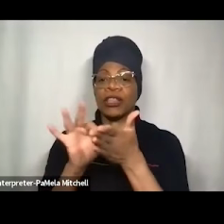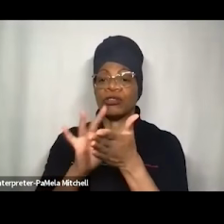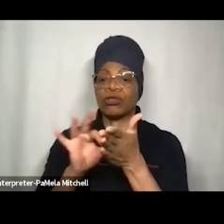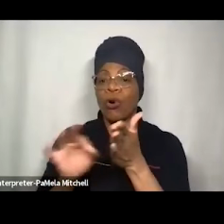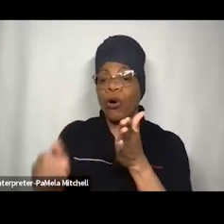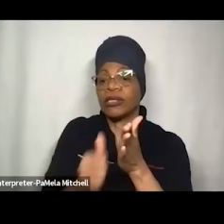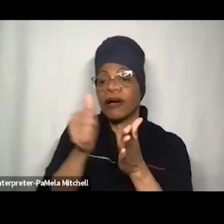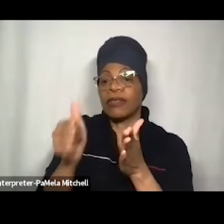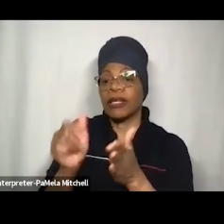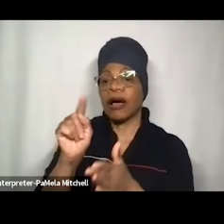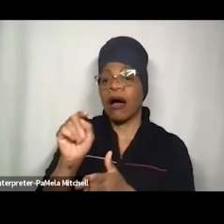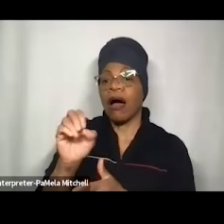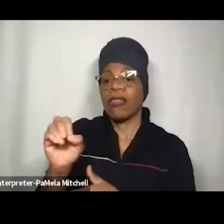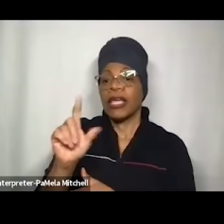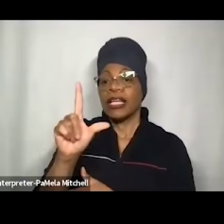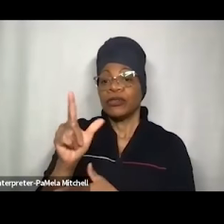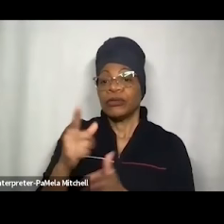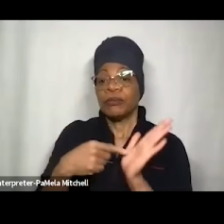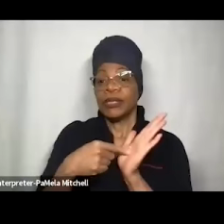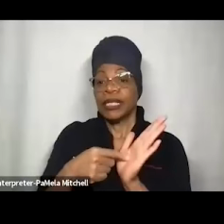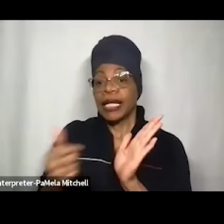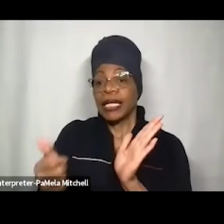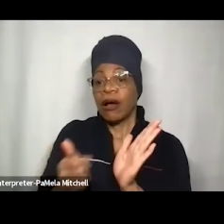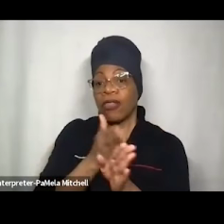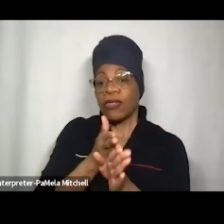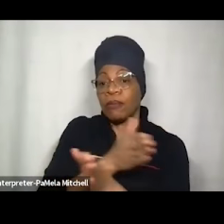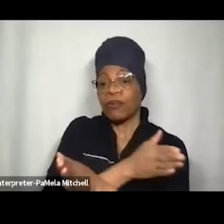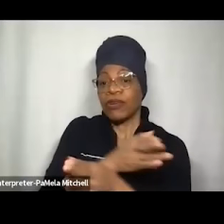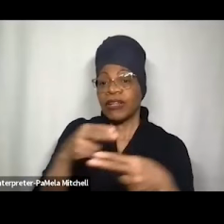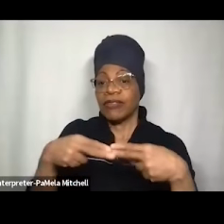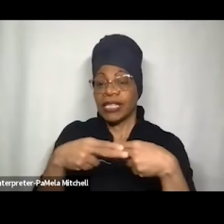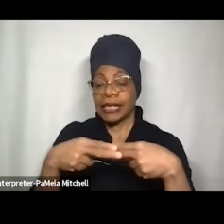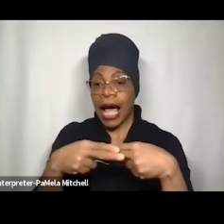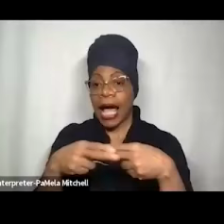that I presented in the previous slide. But the score is gonna actually help you gauge the level